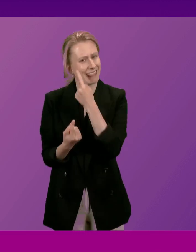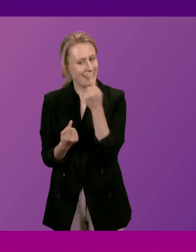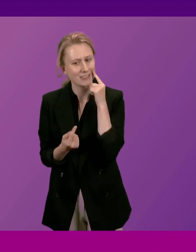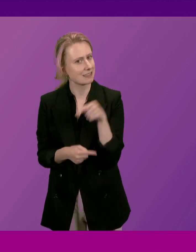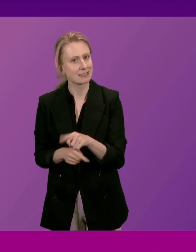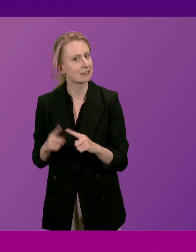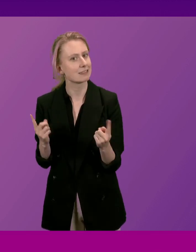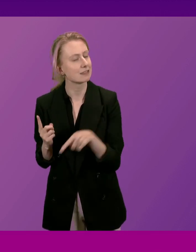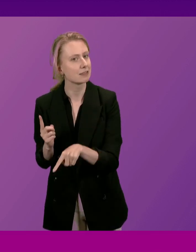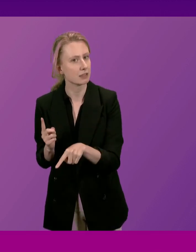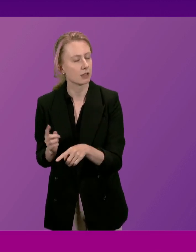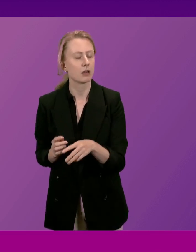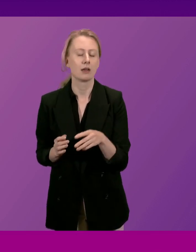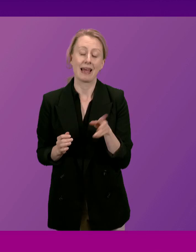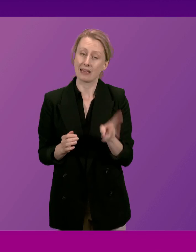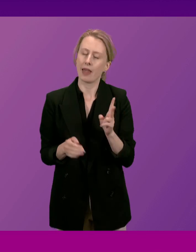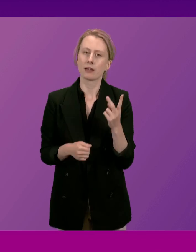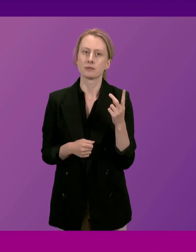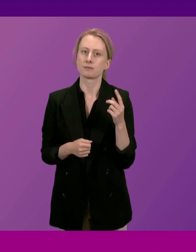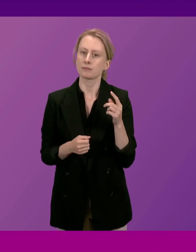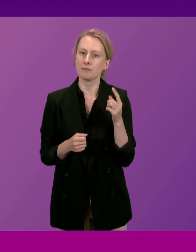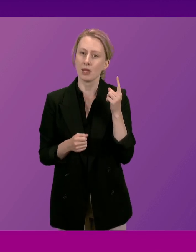I go back to my point that even one incident is absolutely unacceptable